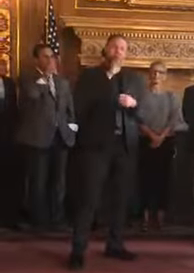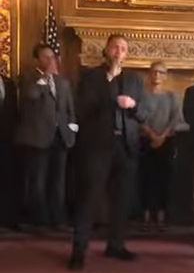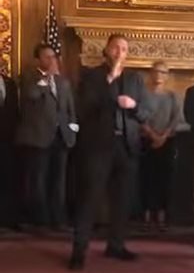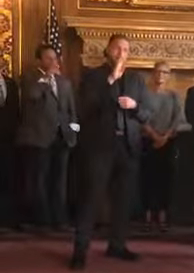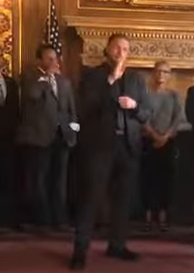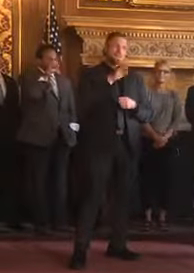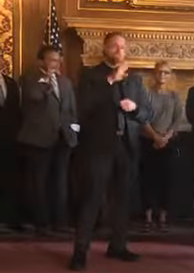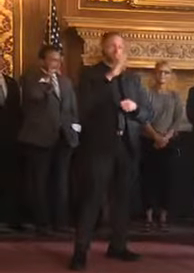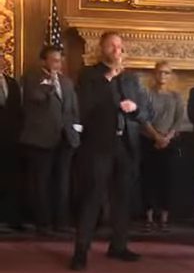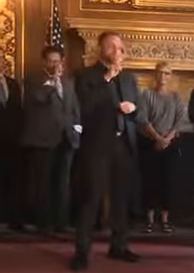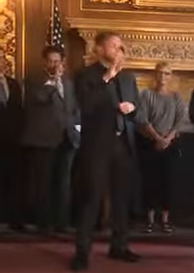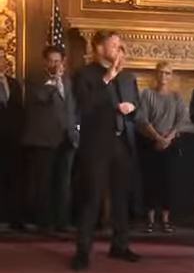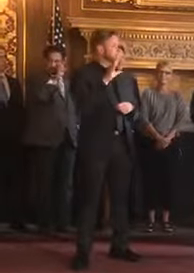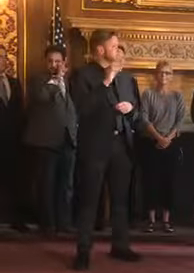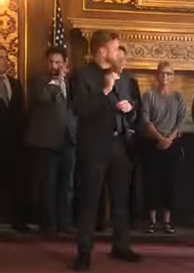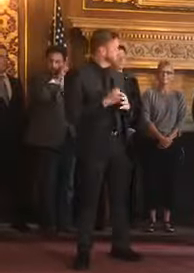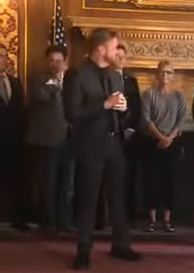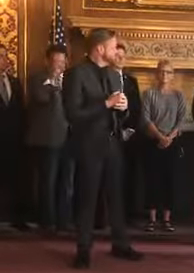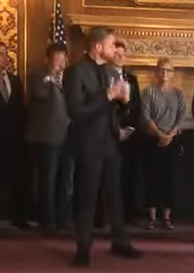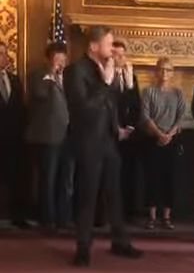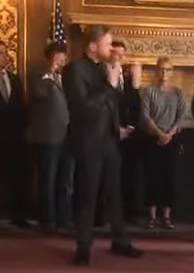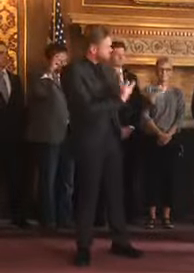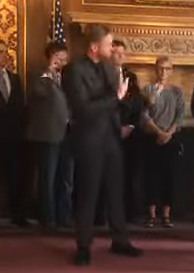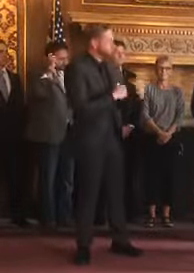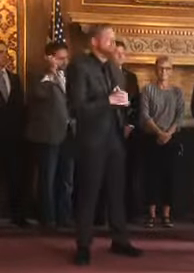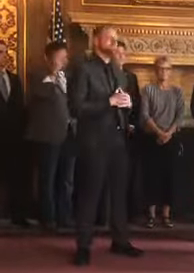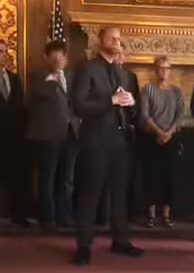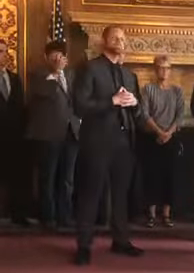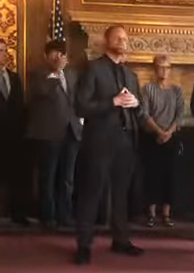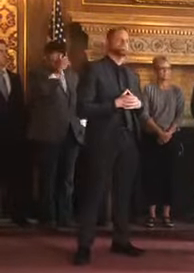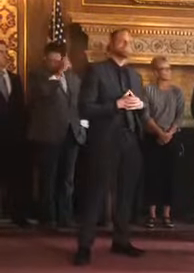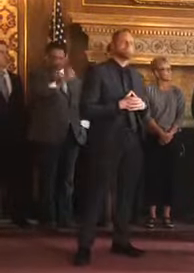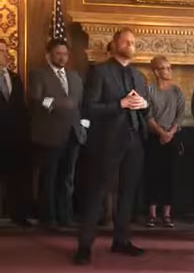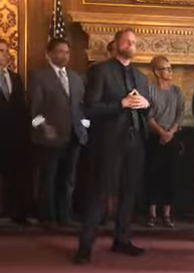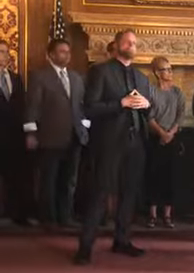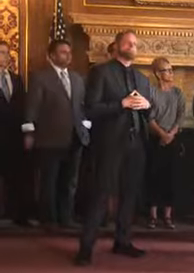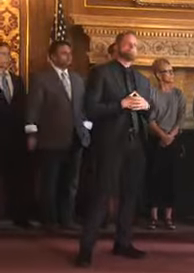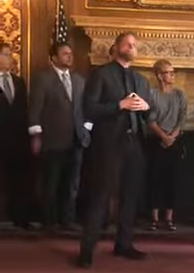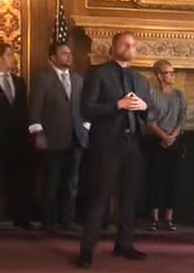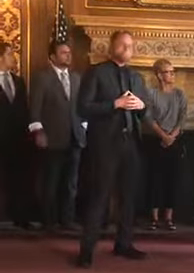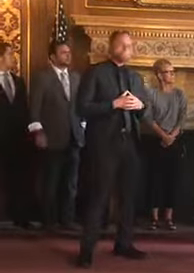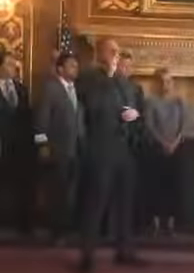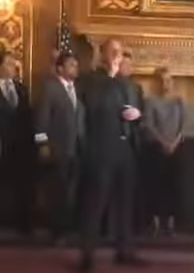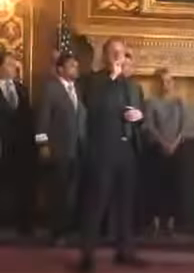Thank you very much and our last community member who will be speaking on this is from